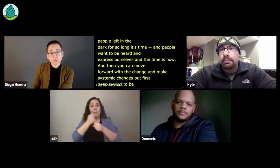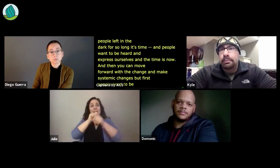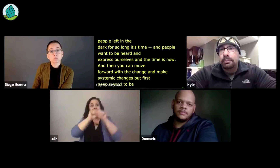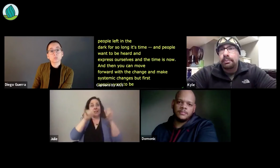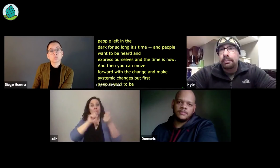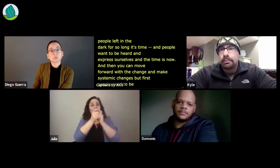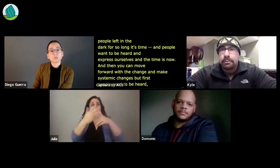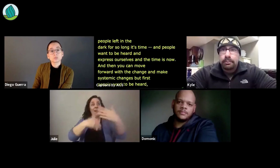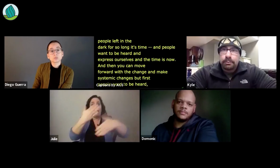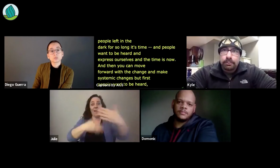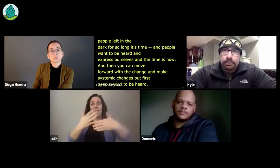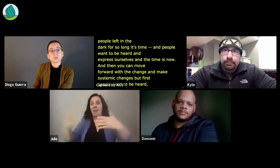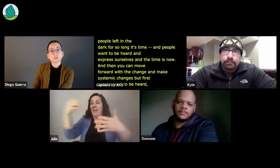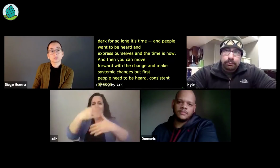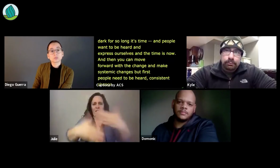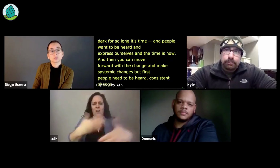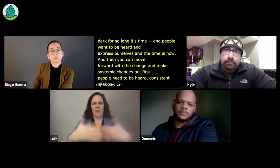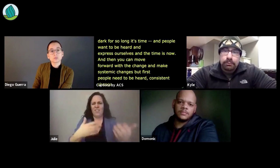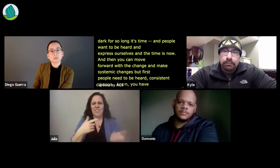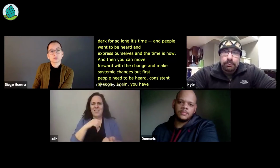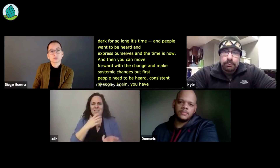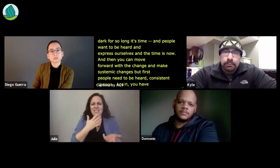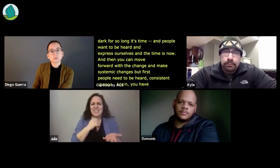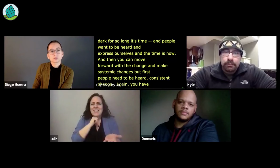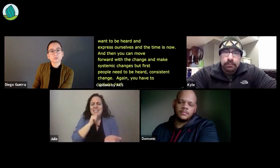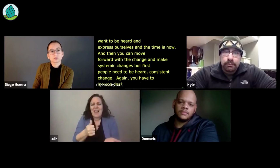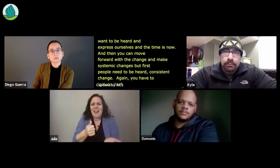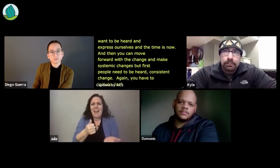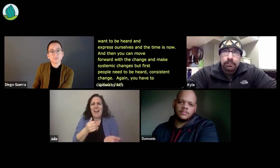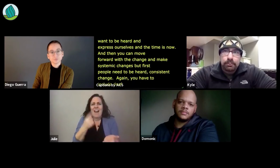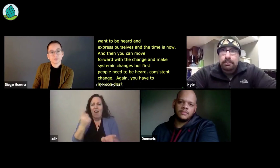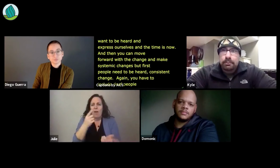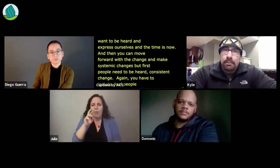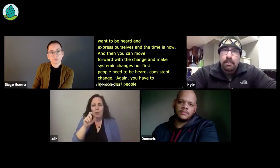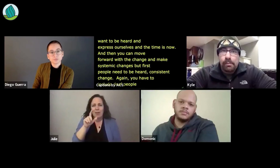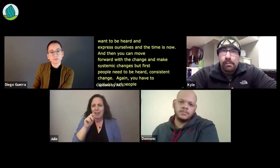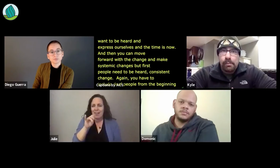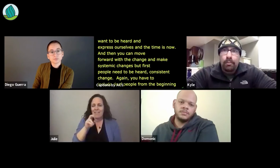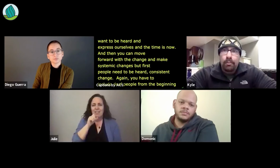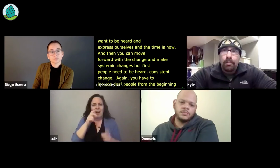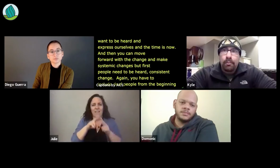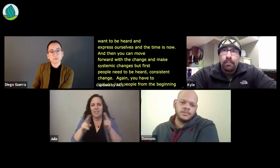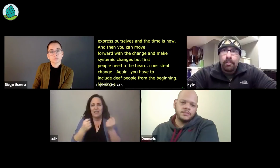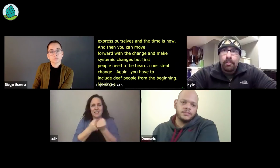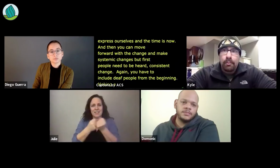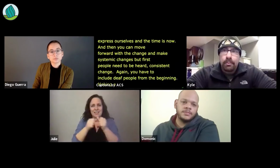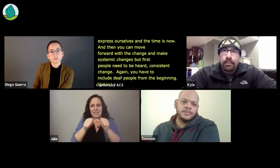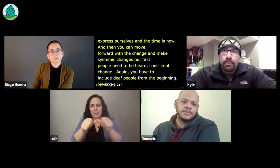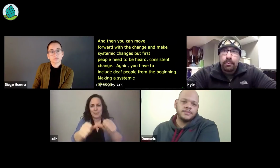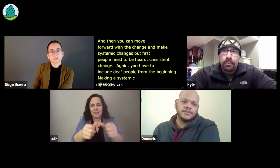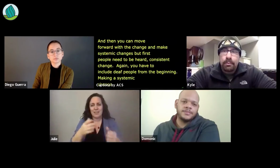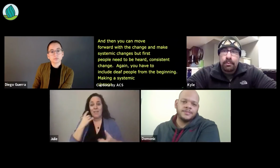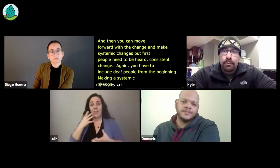including a deaf person later on down the line is not-- they don't feel relevant. They don't feel supported. They're not included.